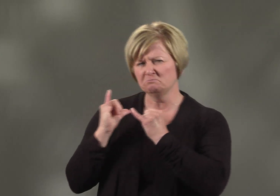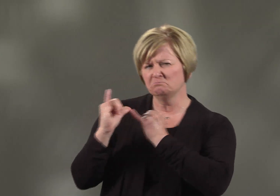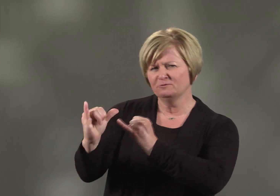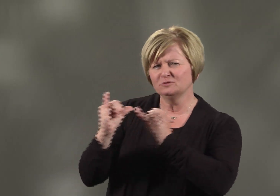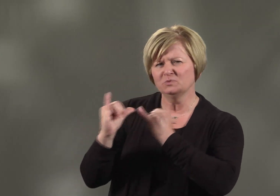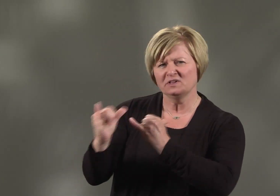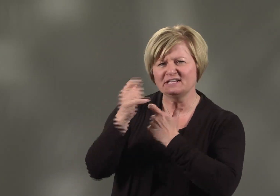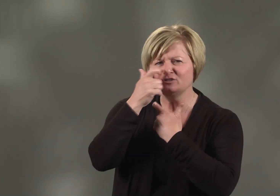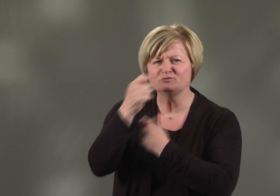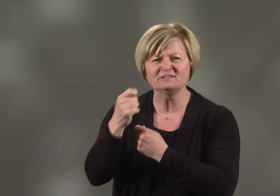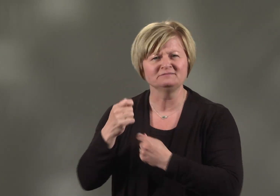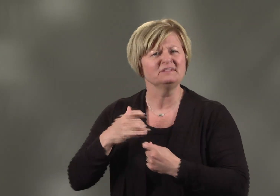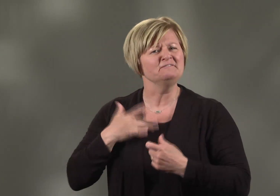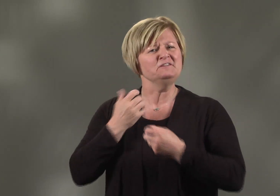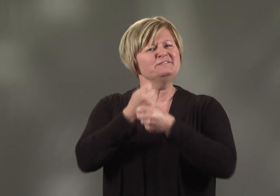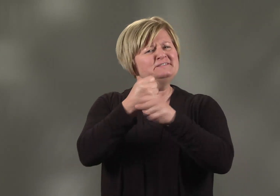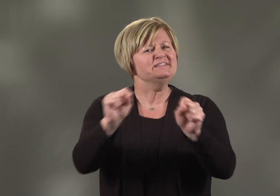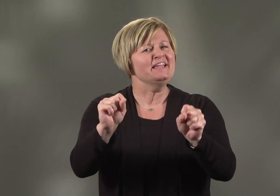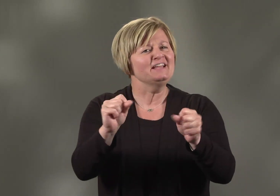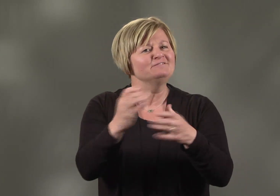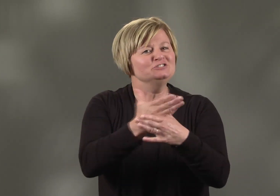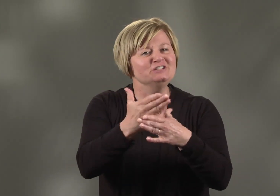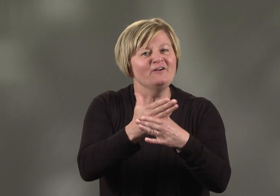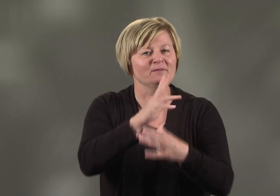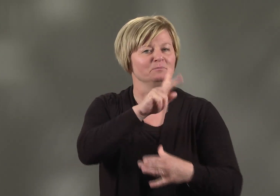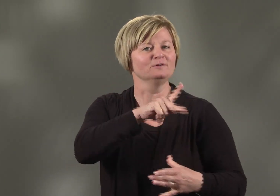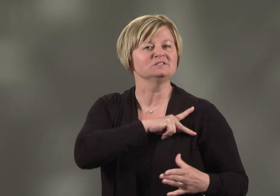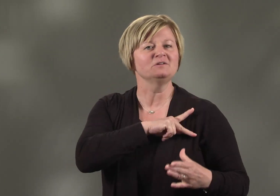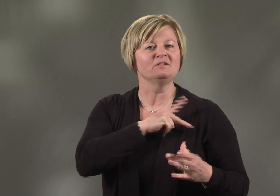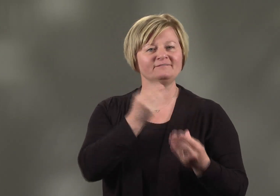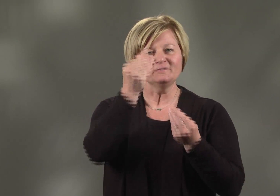mutual interests, and feel safe to share personal information.